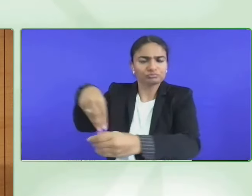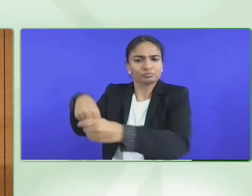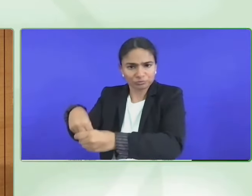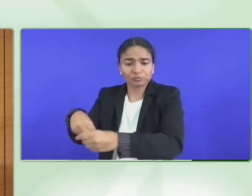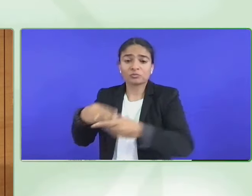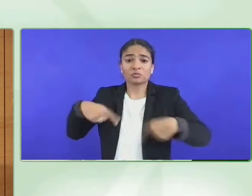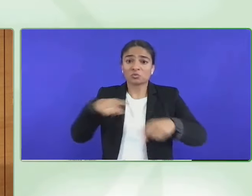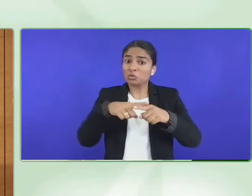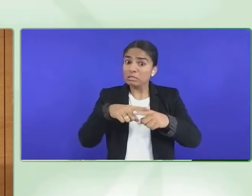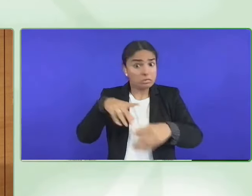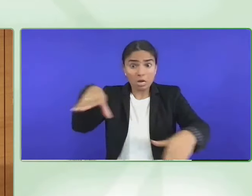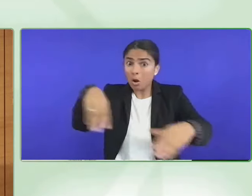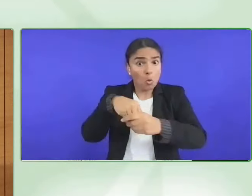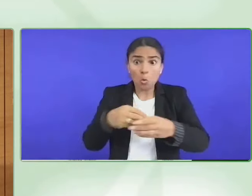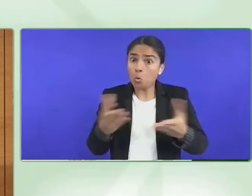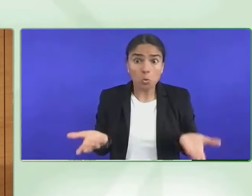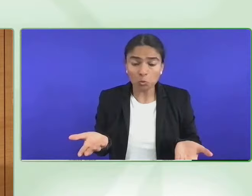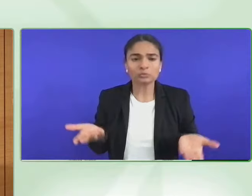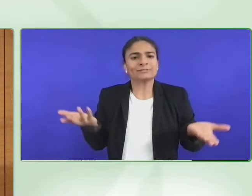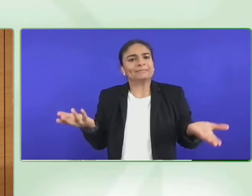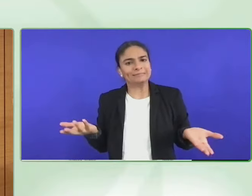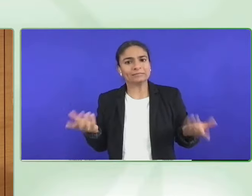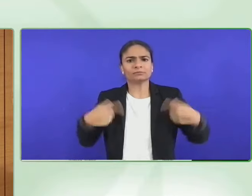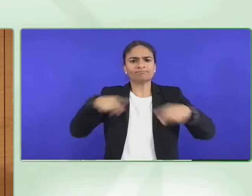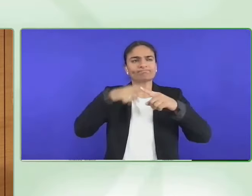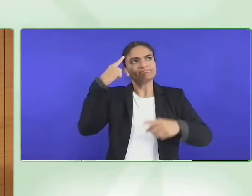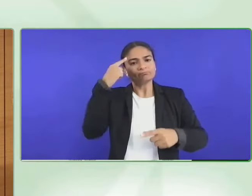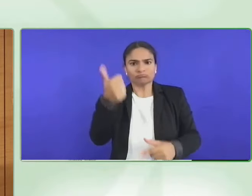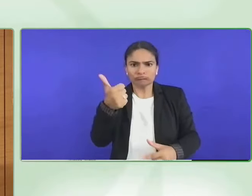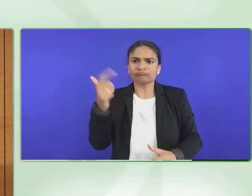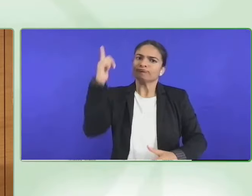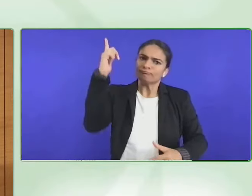When we work with agencies or organisations, our role has be to